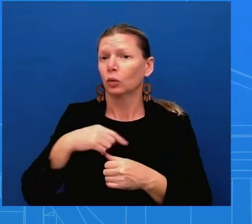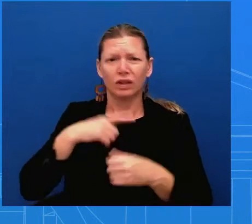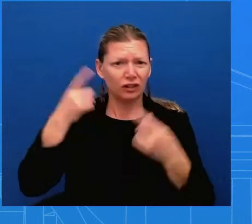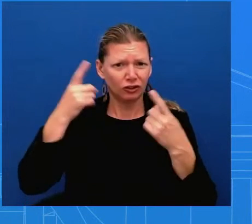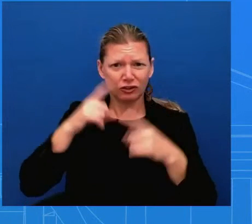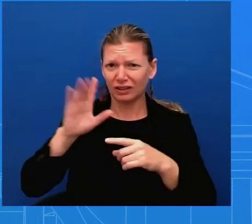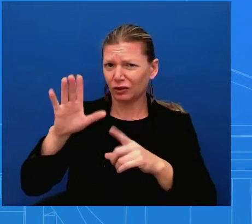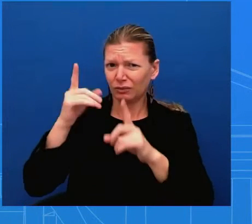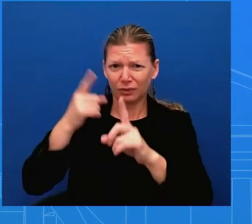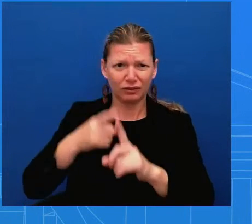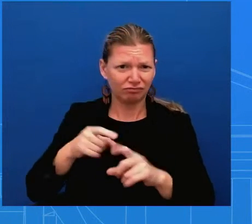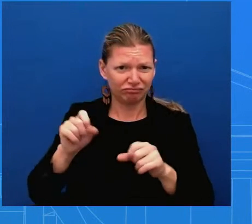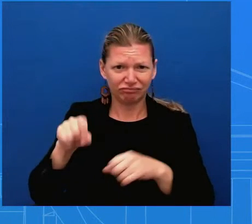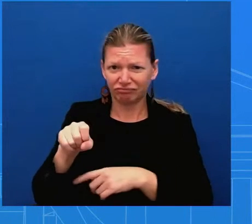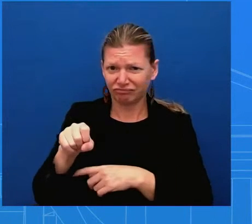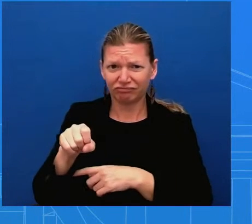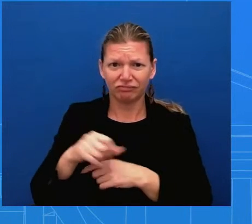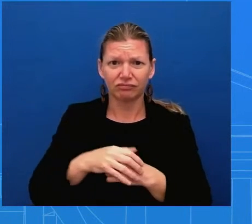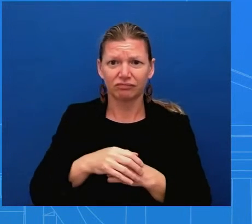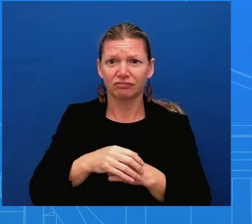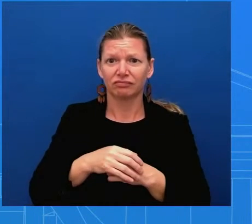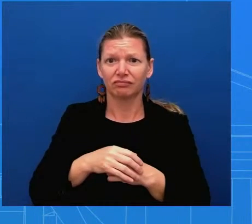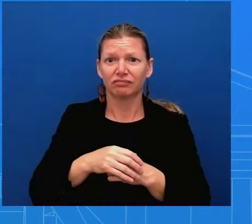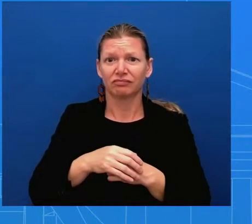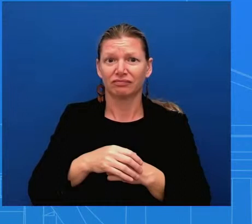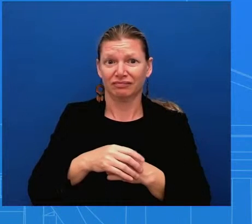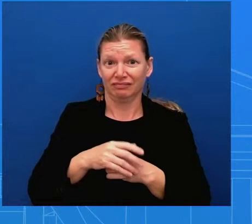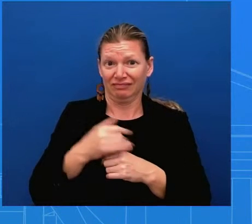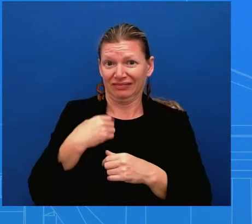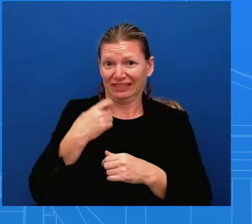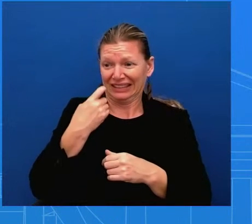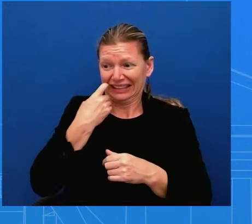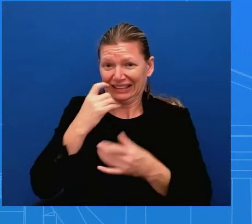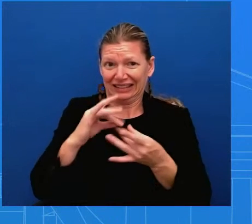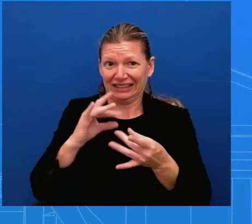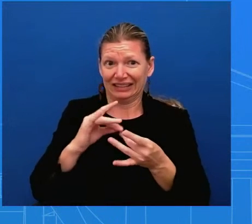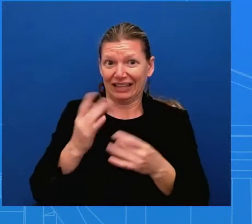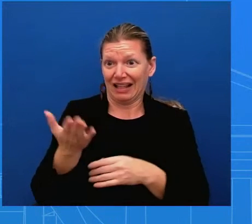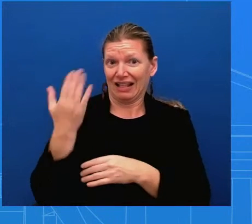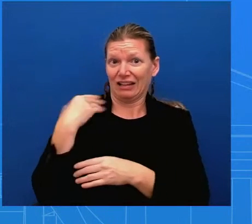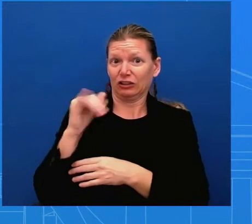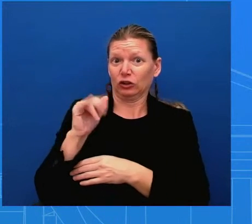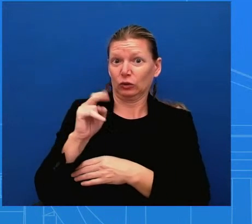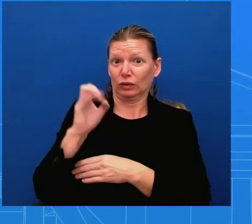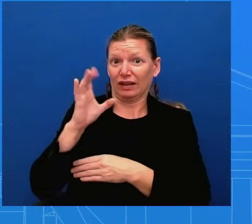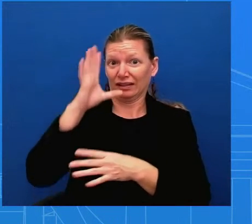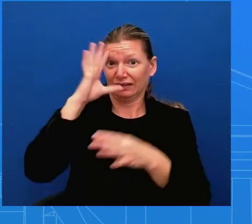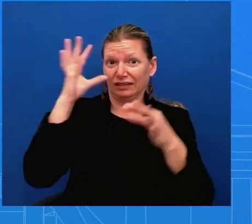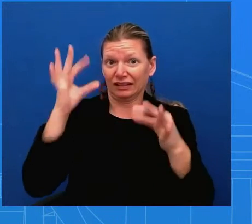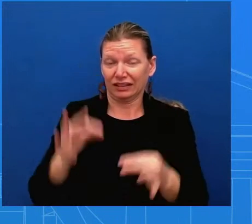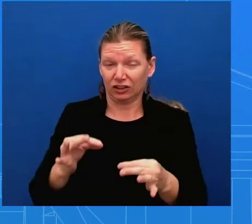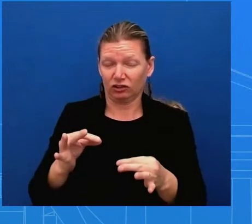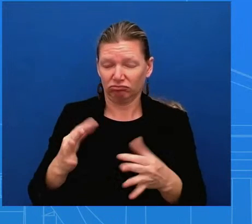And we had said it is something that is concerning -- incredibly concerning. The President is going to give a speech on Friday.